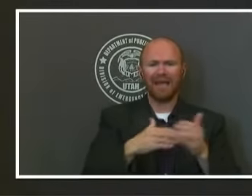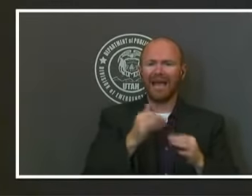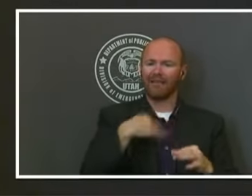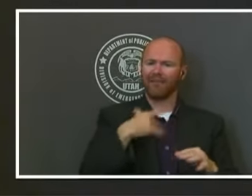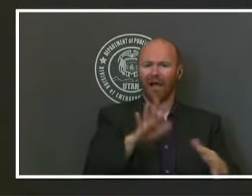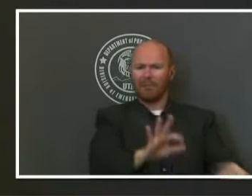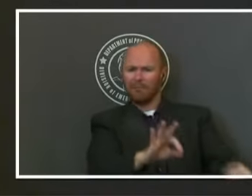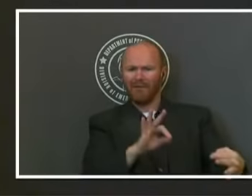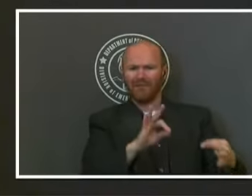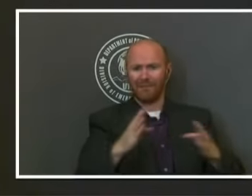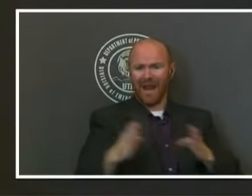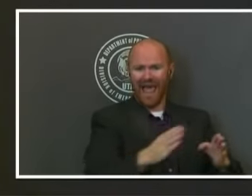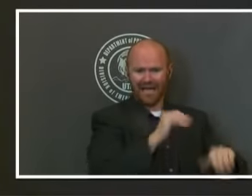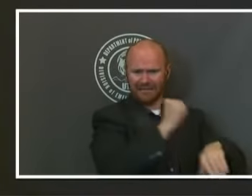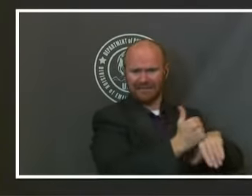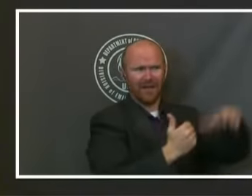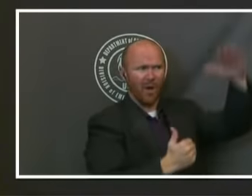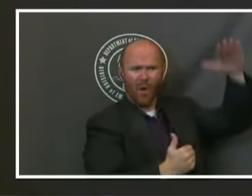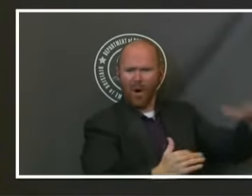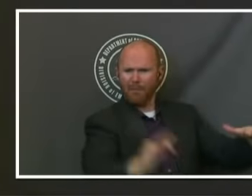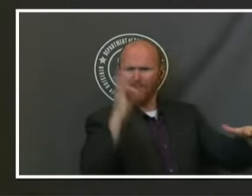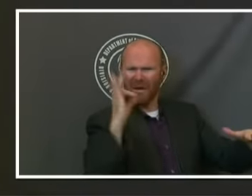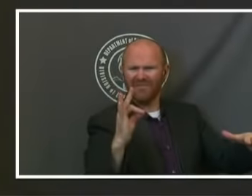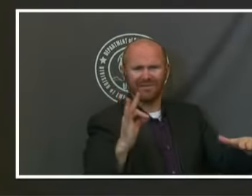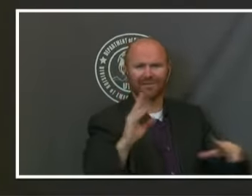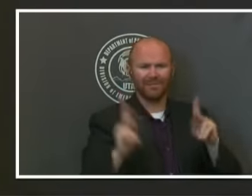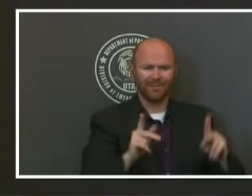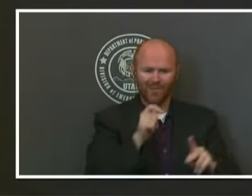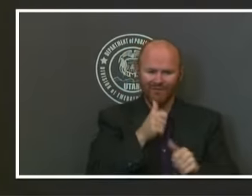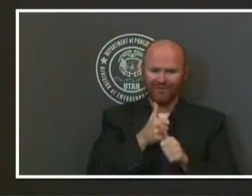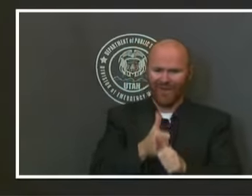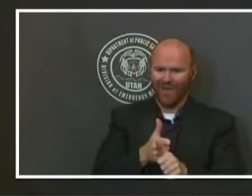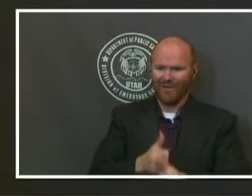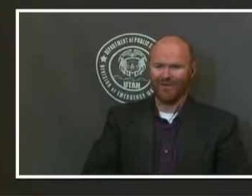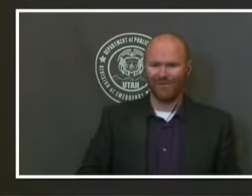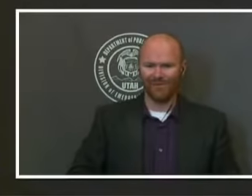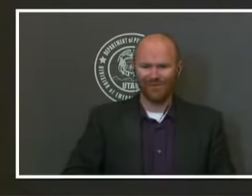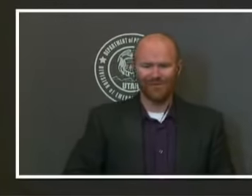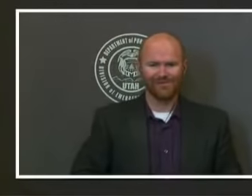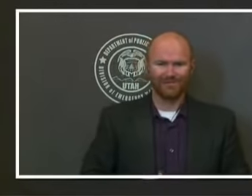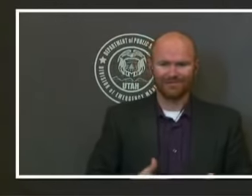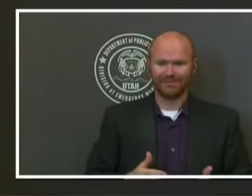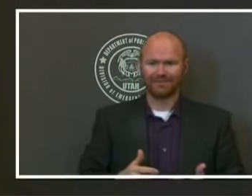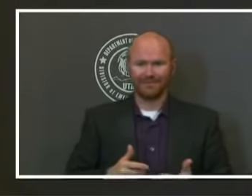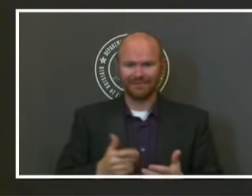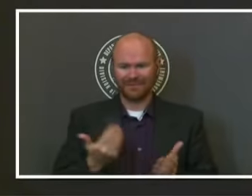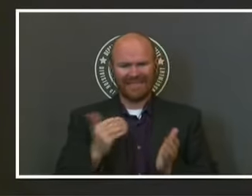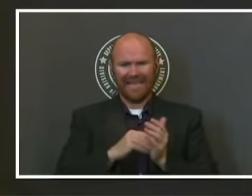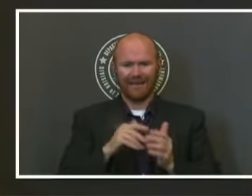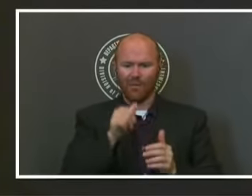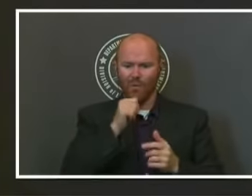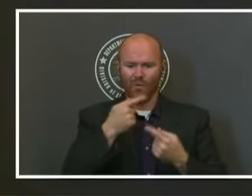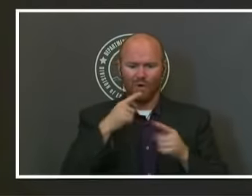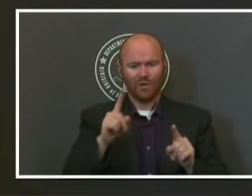people won't comply with it we're gonna have a a trend going